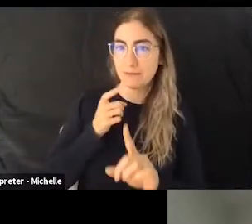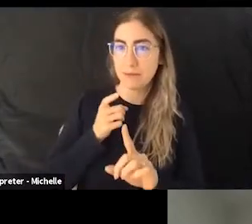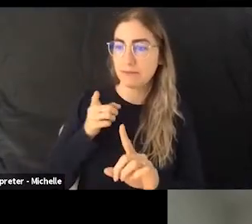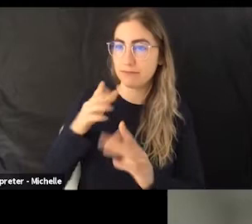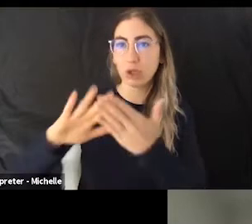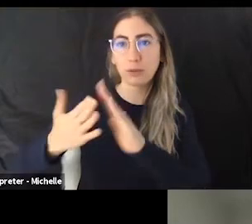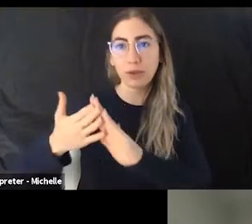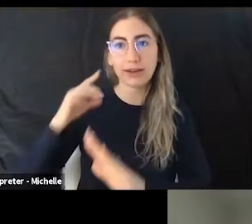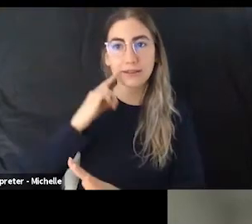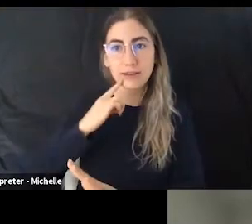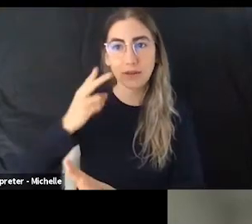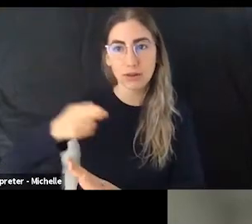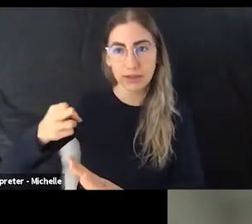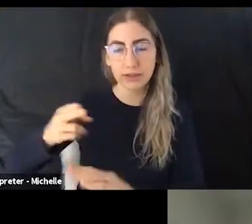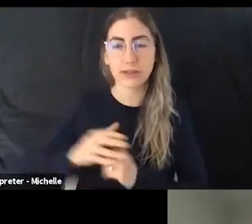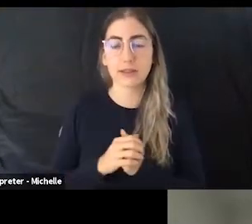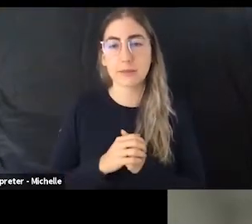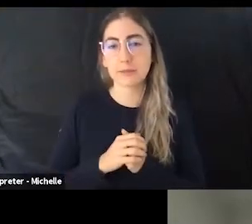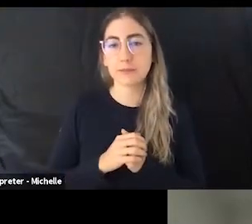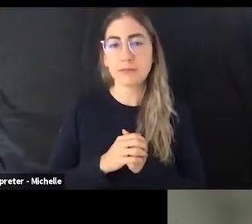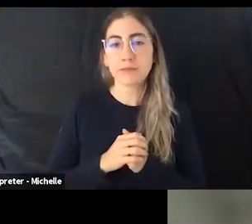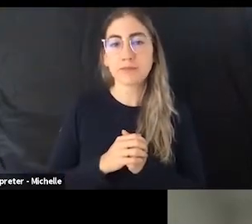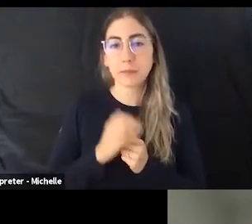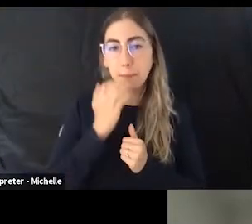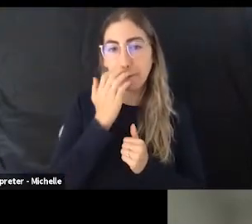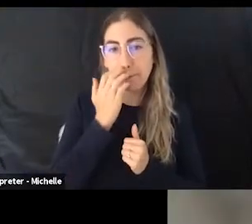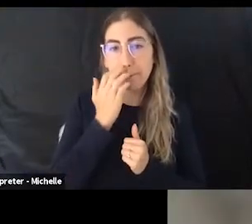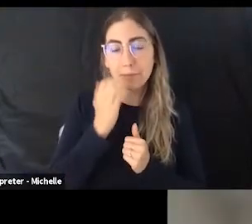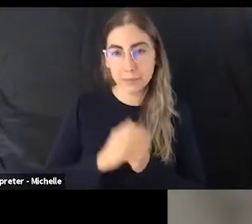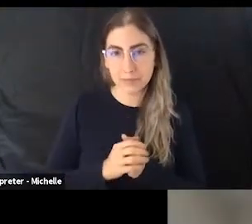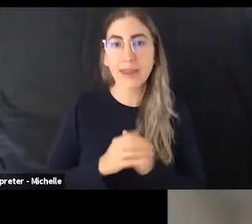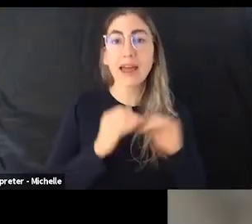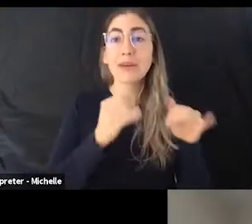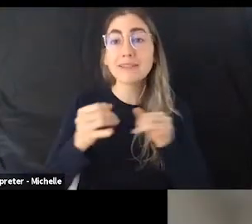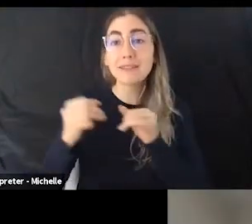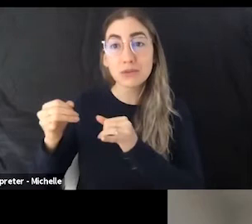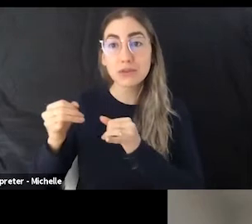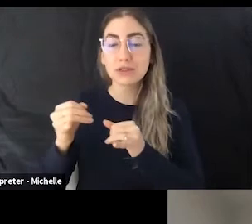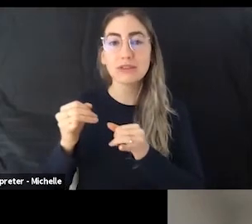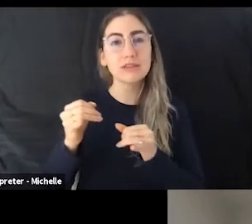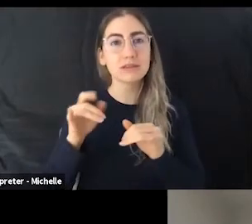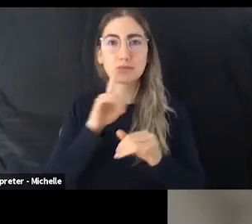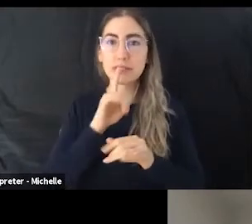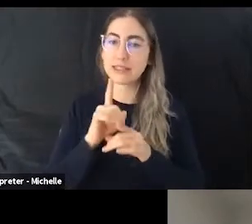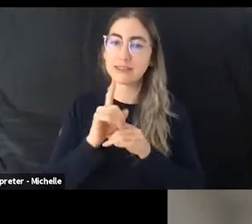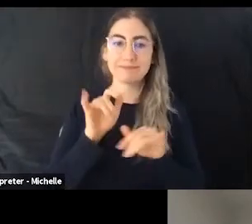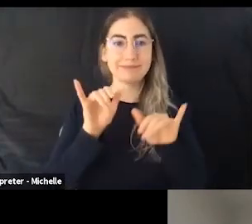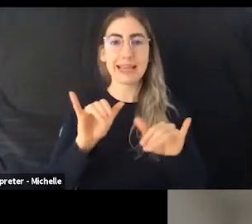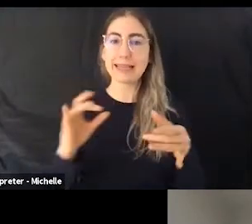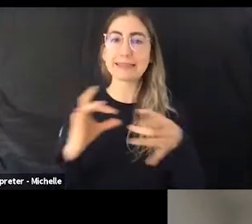HEARING COMMUNITIES AND HOW INDIVIDUALS HAVE REALLY MANAGED MANAGED TO STAY CONNECTED TO STAY CONNECTED WITH THEIR NETWORKS AND ALSO KEEP UP TO WITH THEIR NETWORKS AND ALSO KEEP UP TO DATE